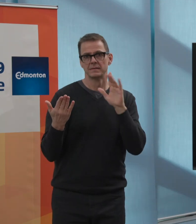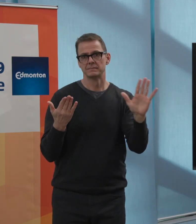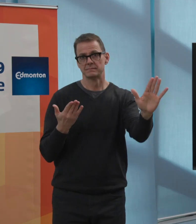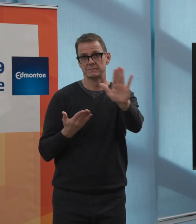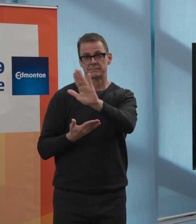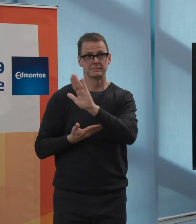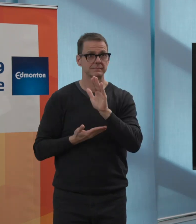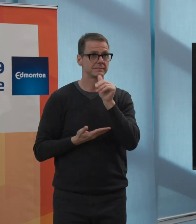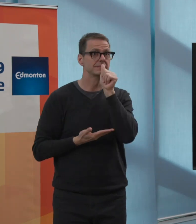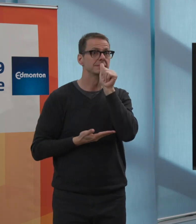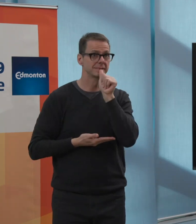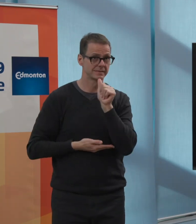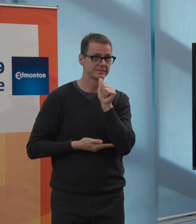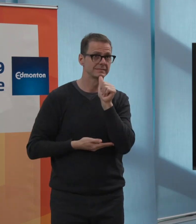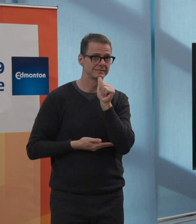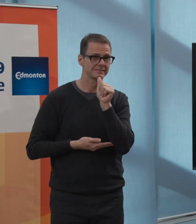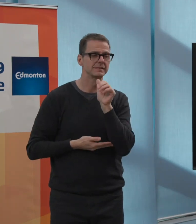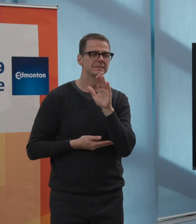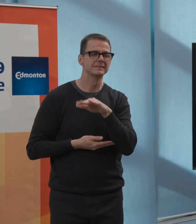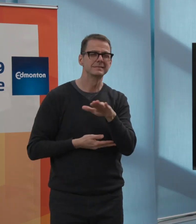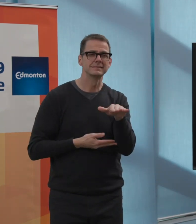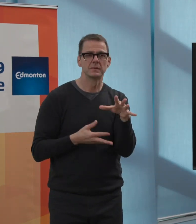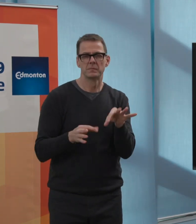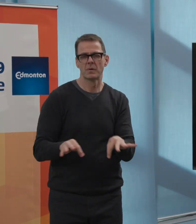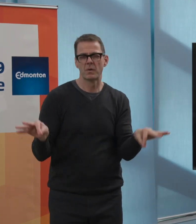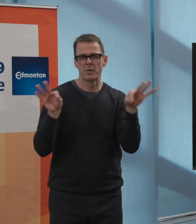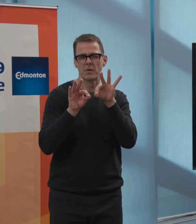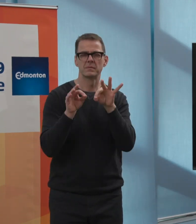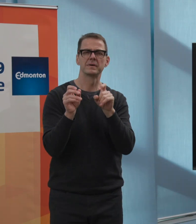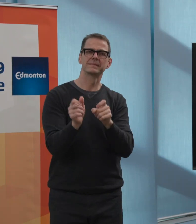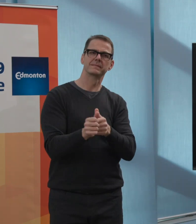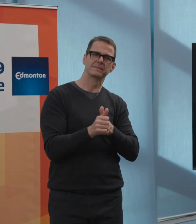to the advice Alberta Health and the chief medical officer will help us get